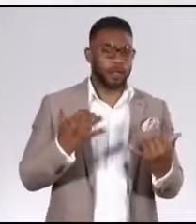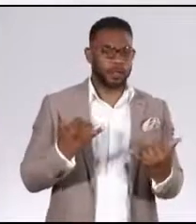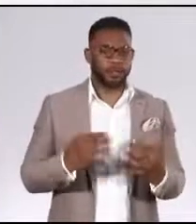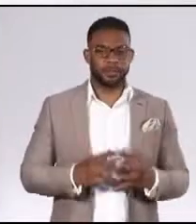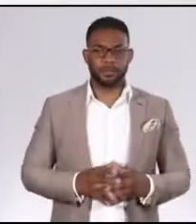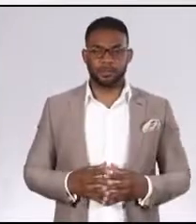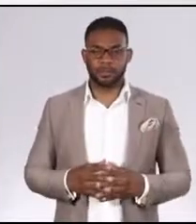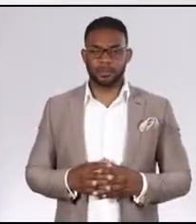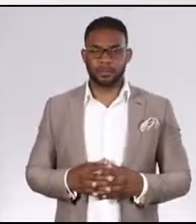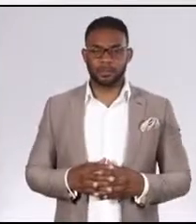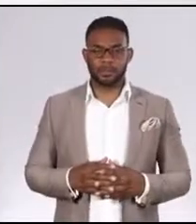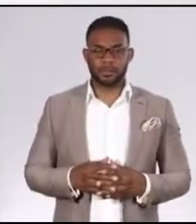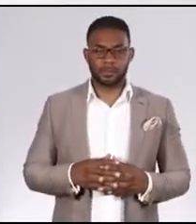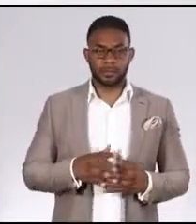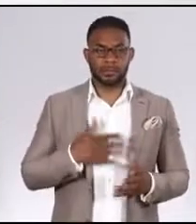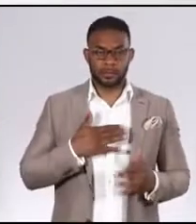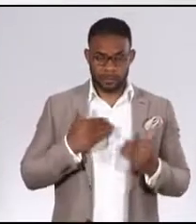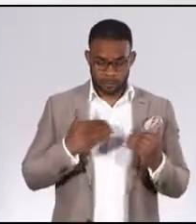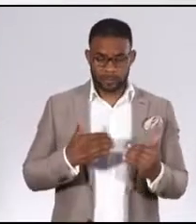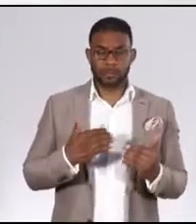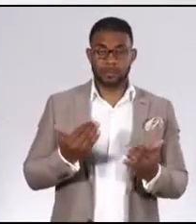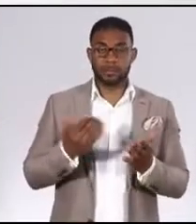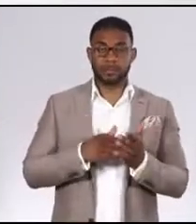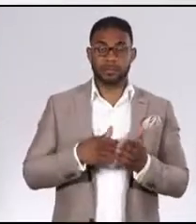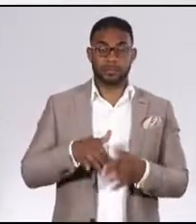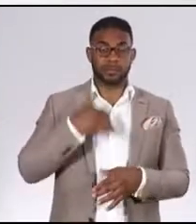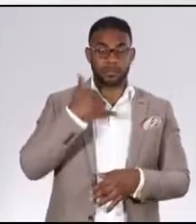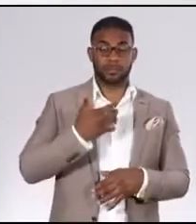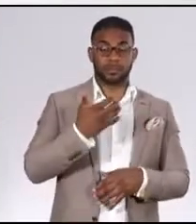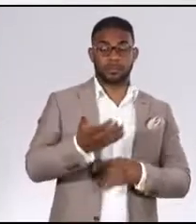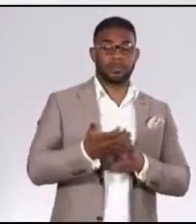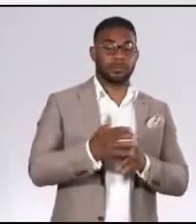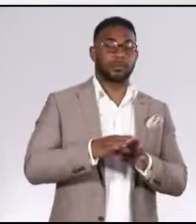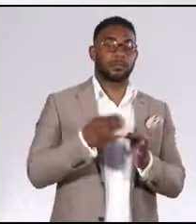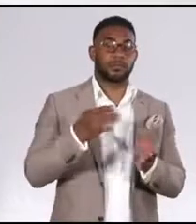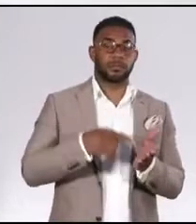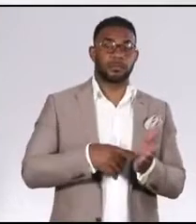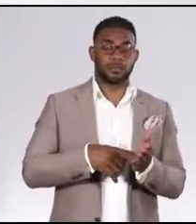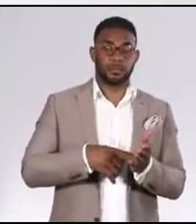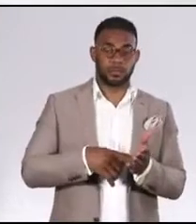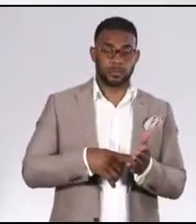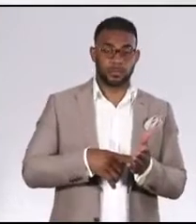so uh Please go ahead again, pull out your phone, open that uh browser, or open a new tab